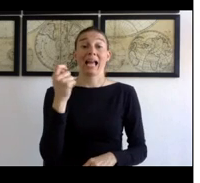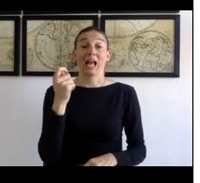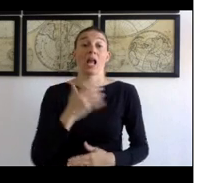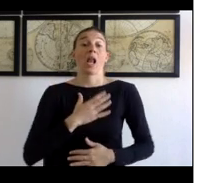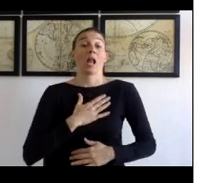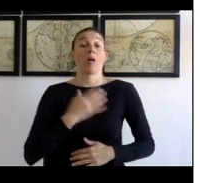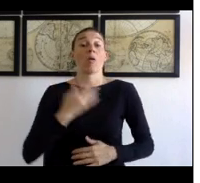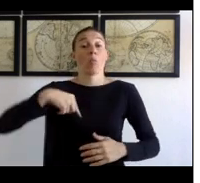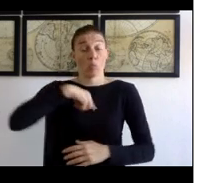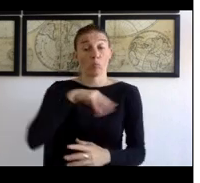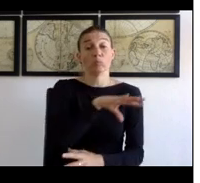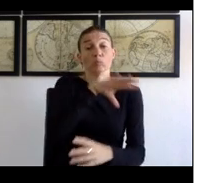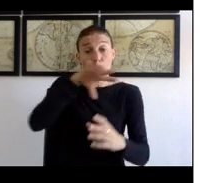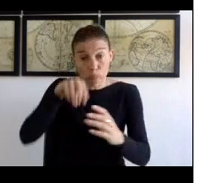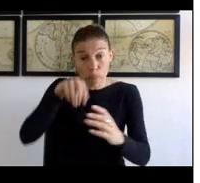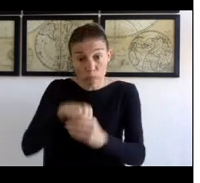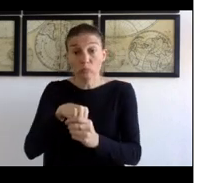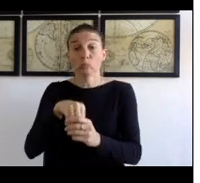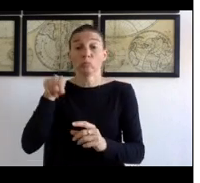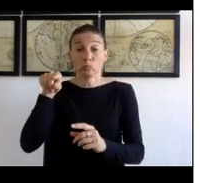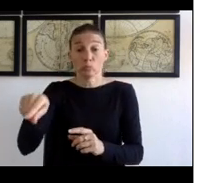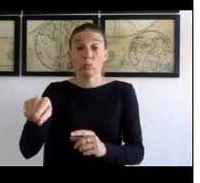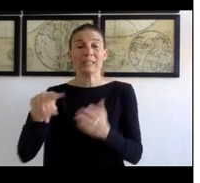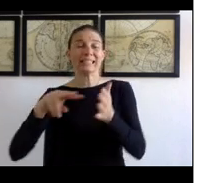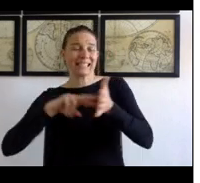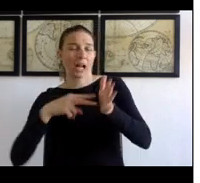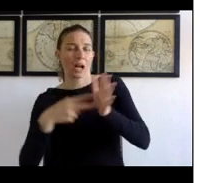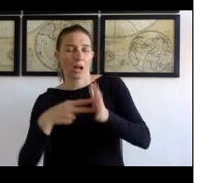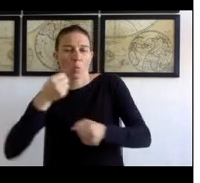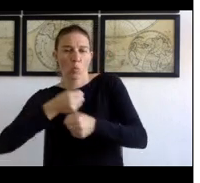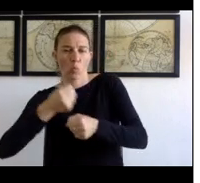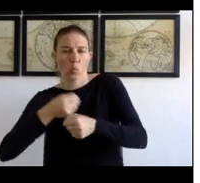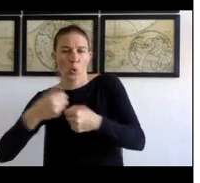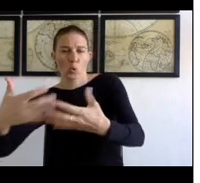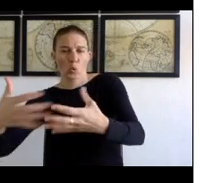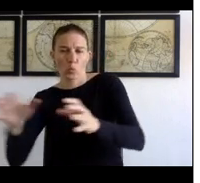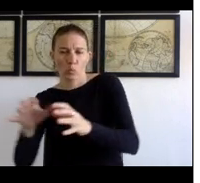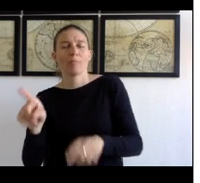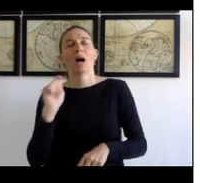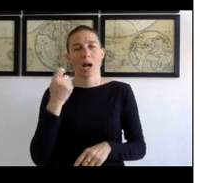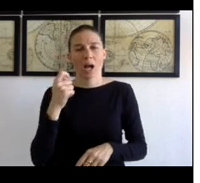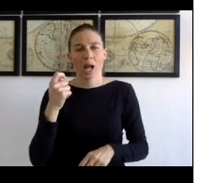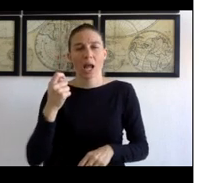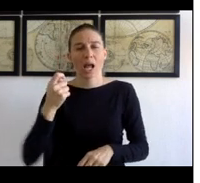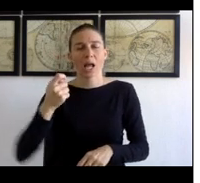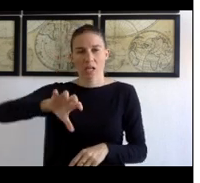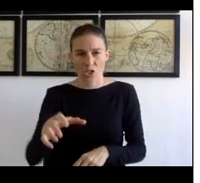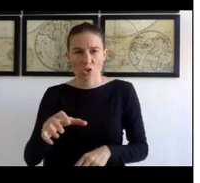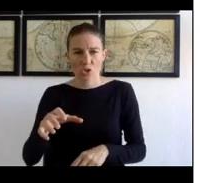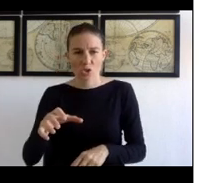founded by our national statistical commissioner, the Kenyan National Bureau of Statistics